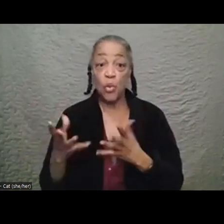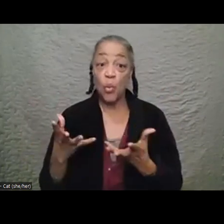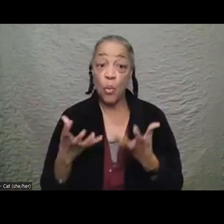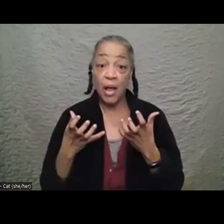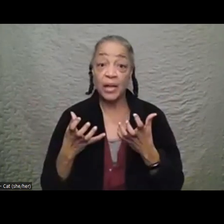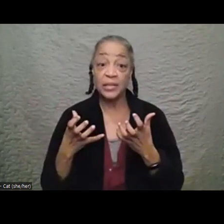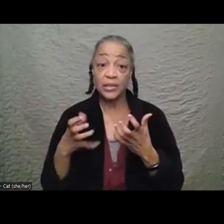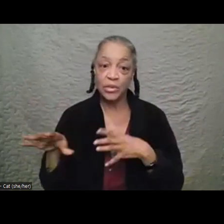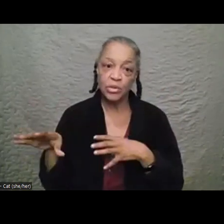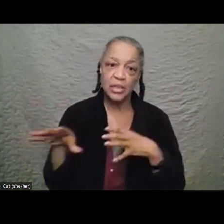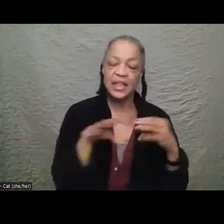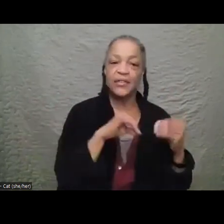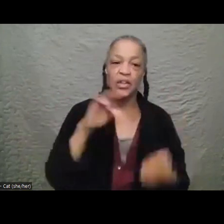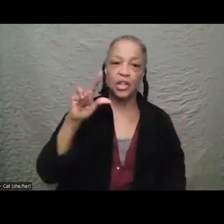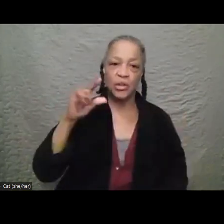Honda are able to do that.